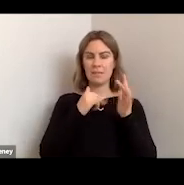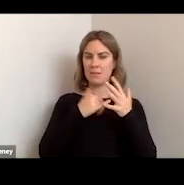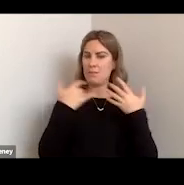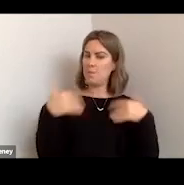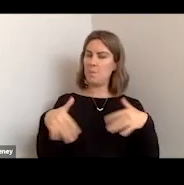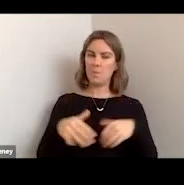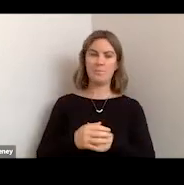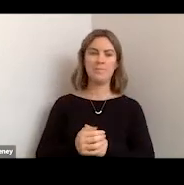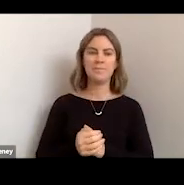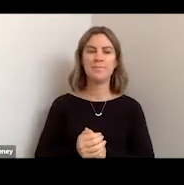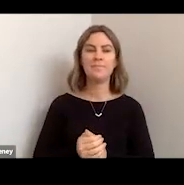Moving on, Memory